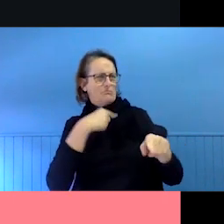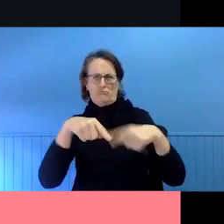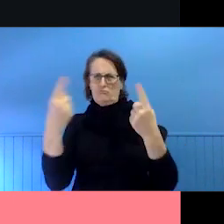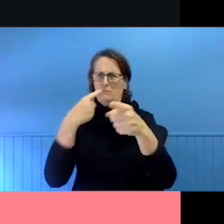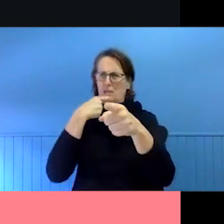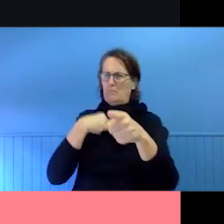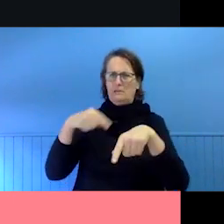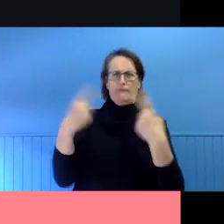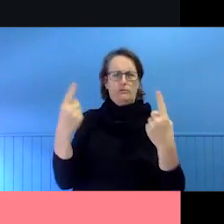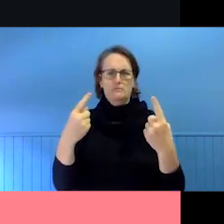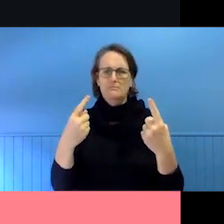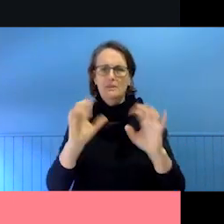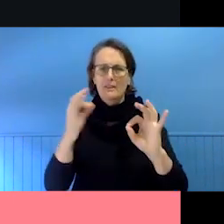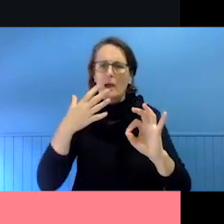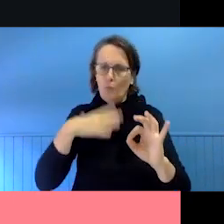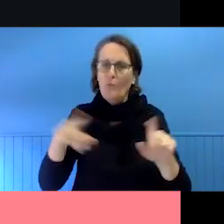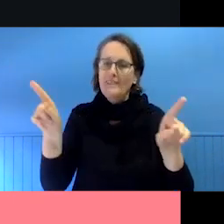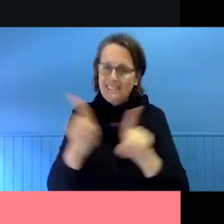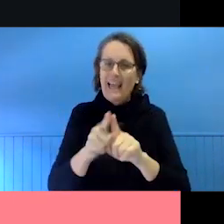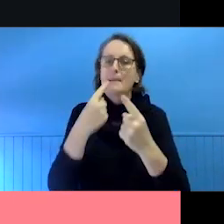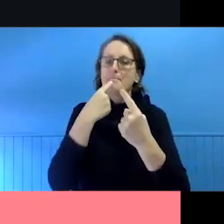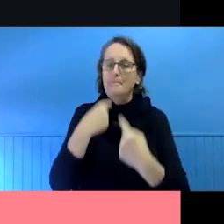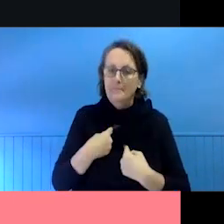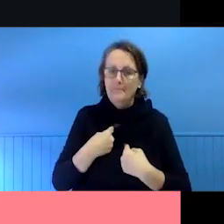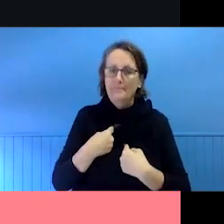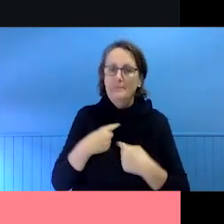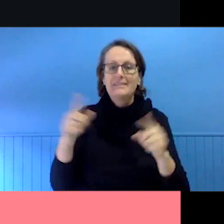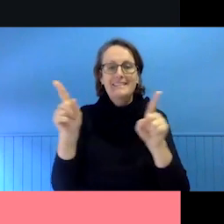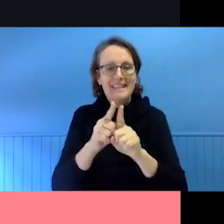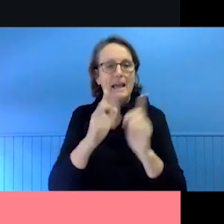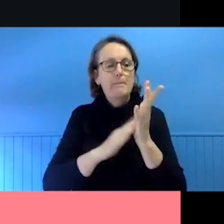and you'll often - people will feel trust and security when you are